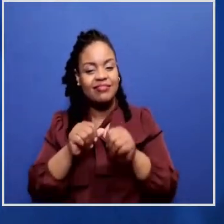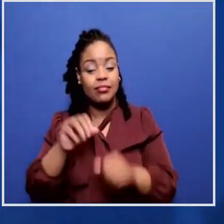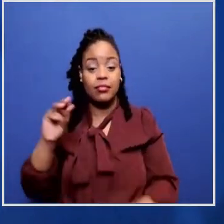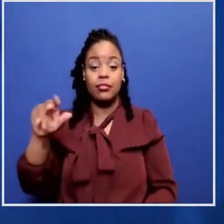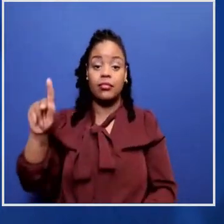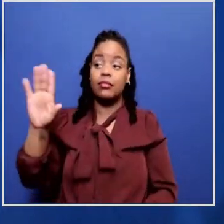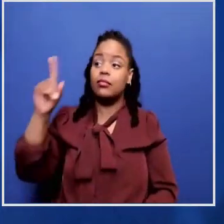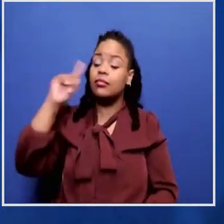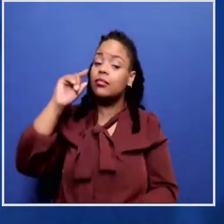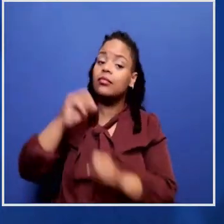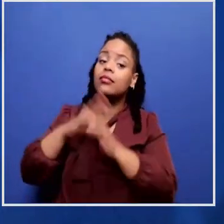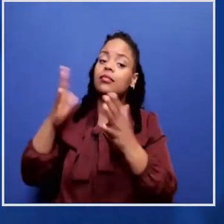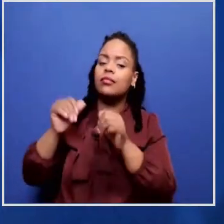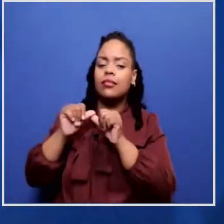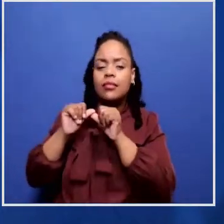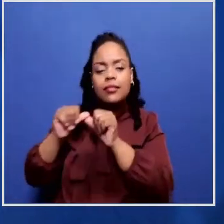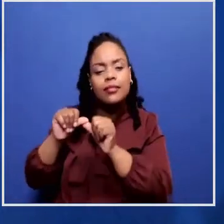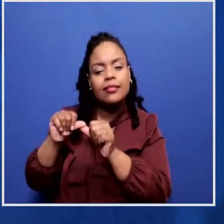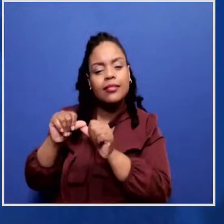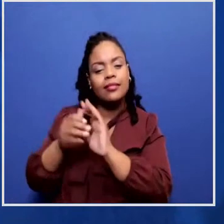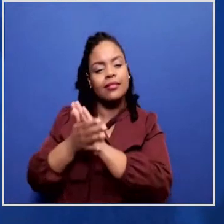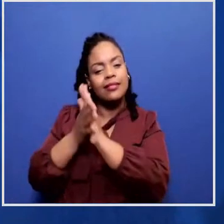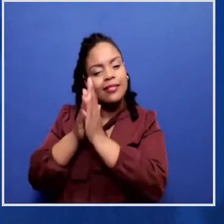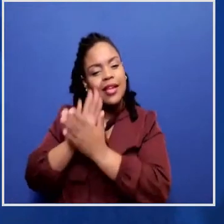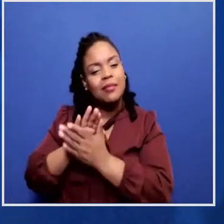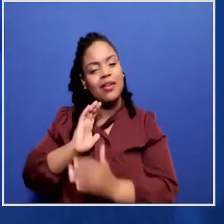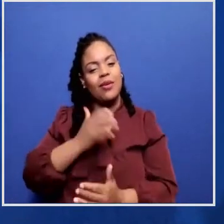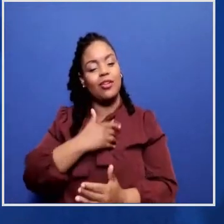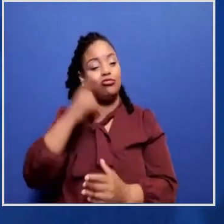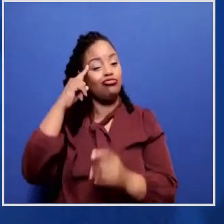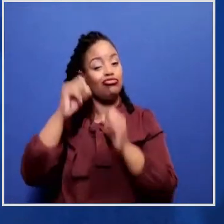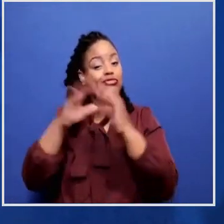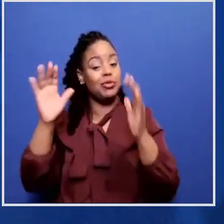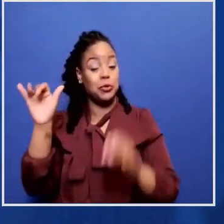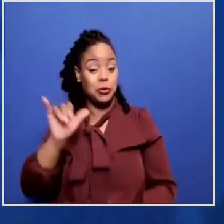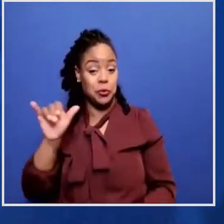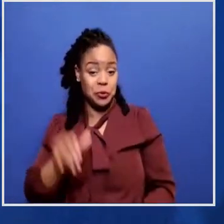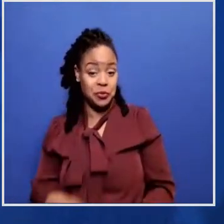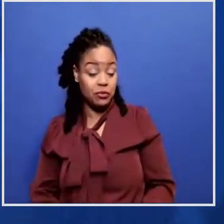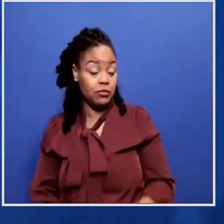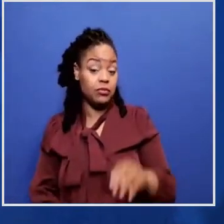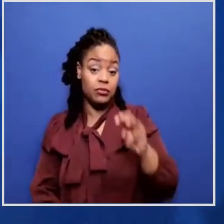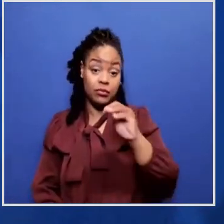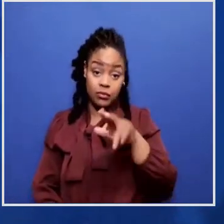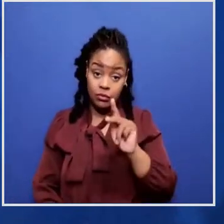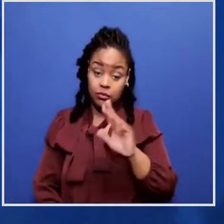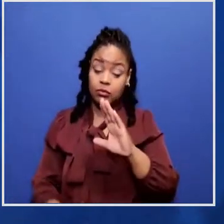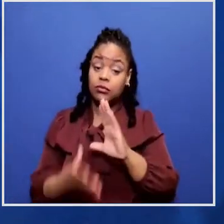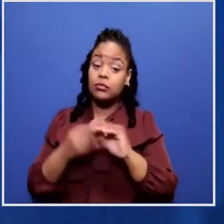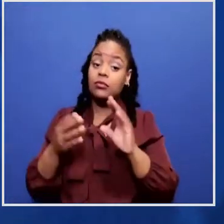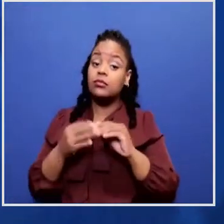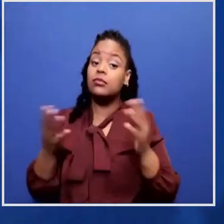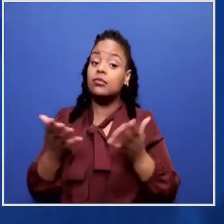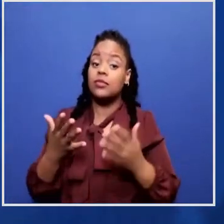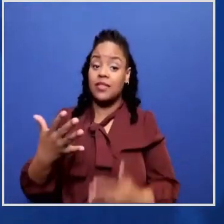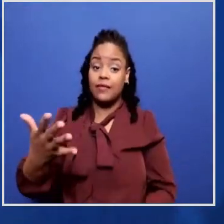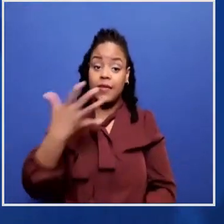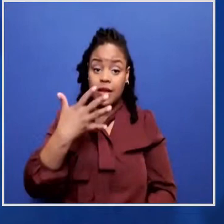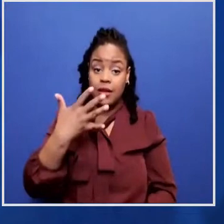ELECT HARRIS MAY MARTIN LUTHER KING STREAM CONTINUE TO BE OUR